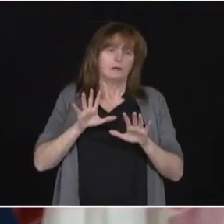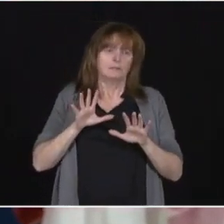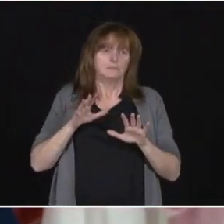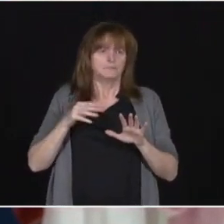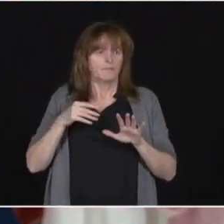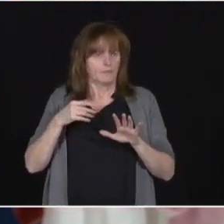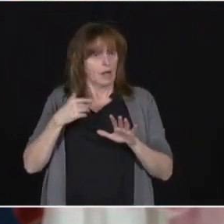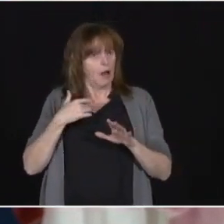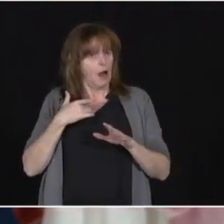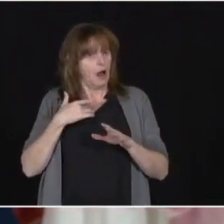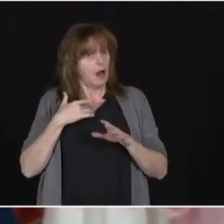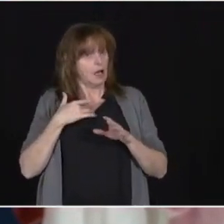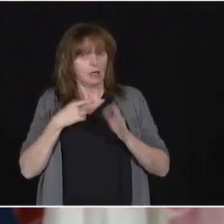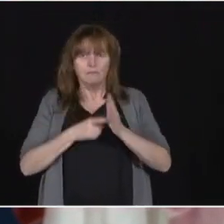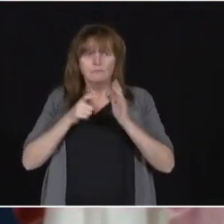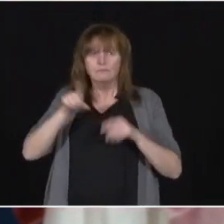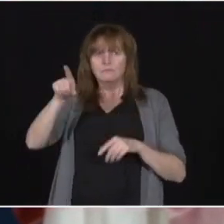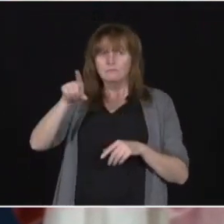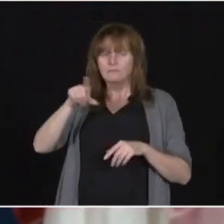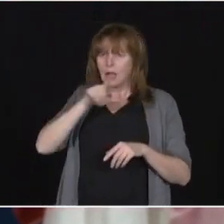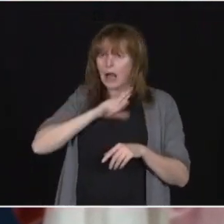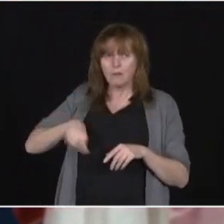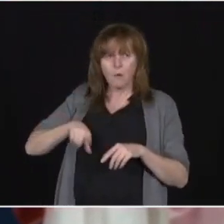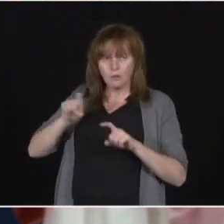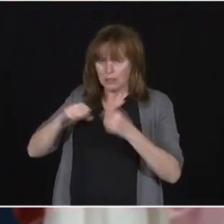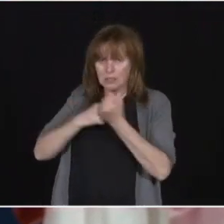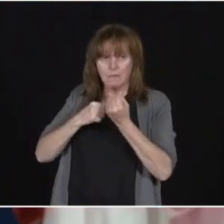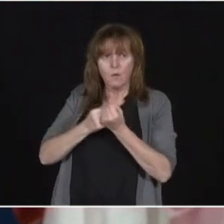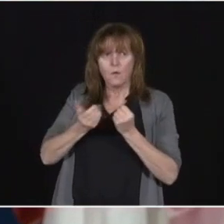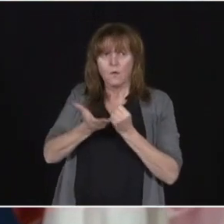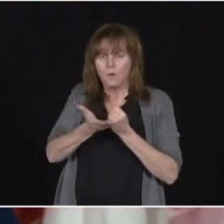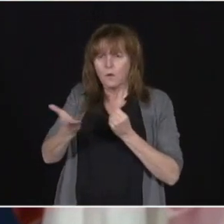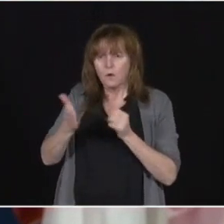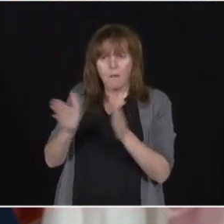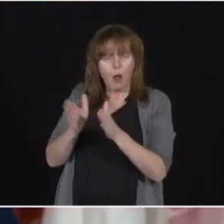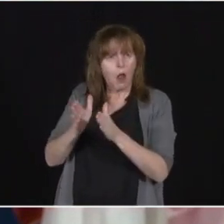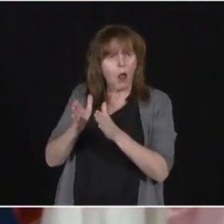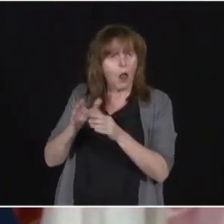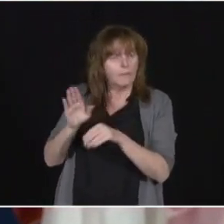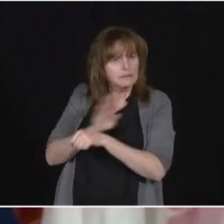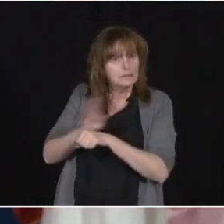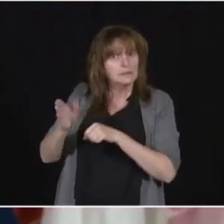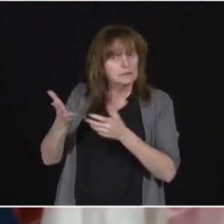Thank you, premier. And just on the masking issue, I can remember all the way back